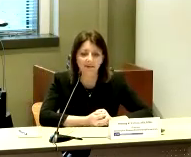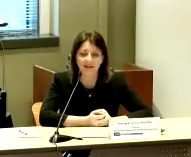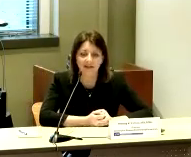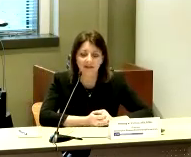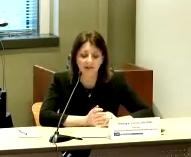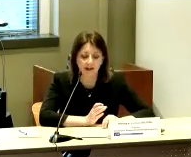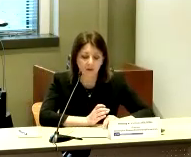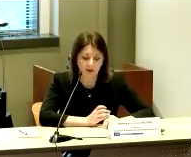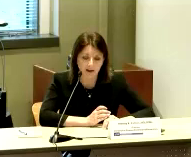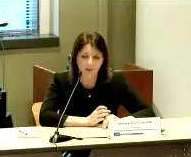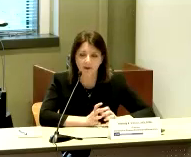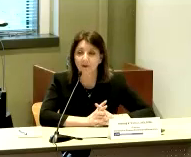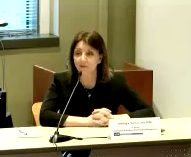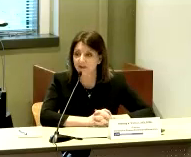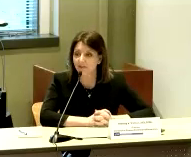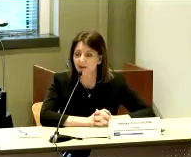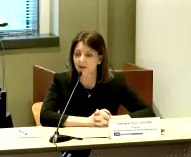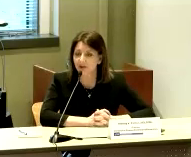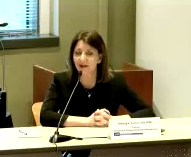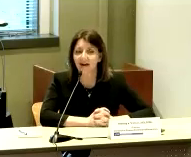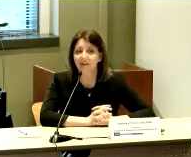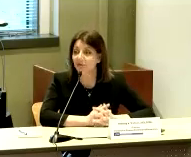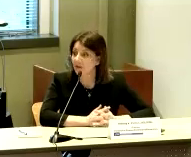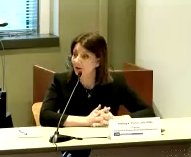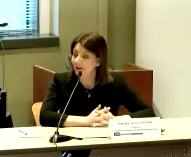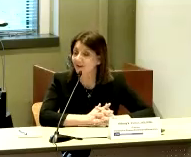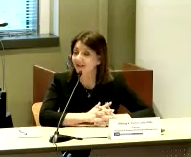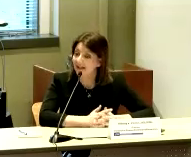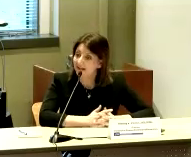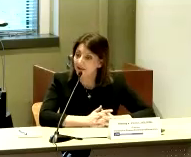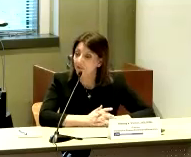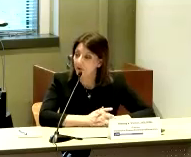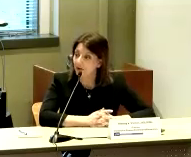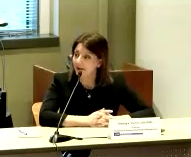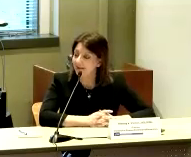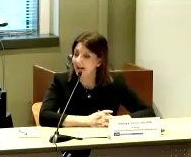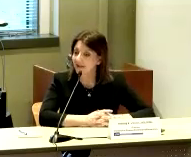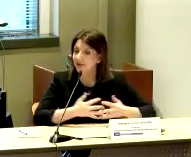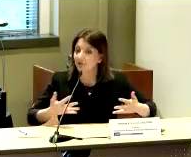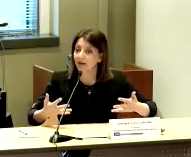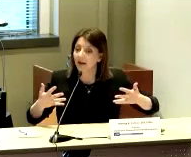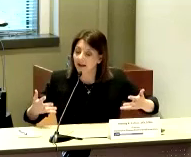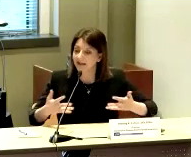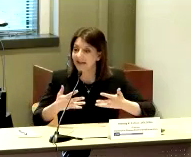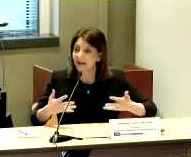They stood that up quickly with our pharmacy partners. I'm really proud of the data work that is happening to align data